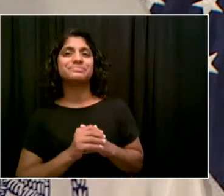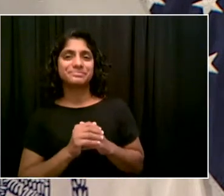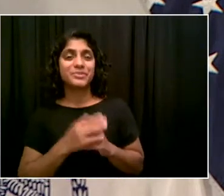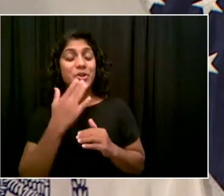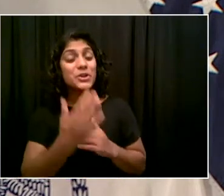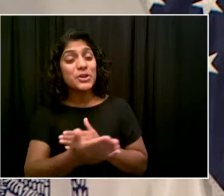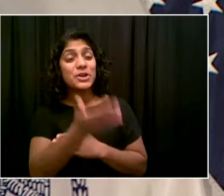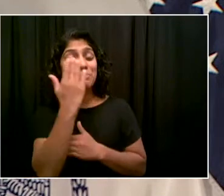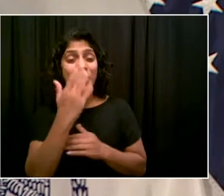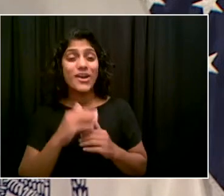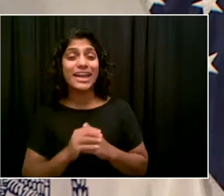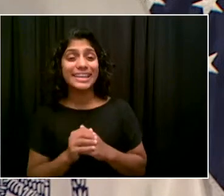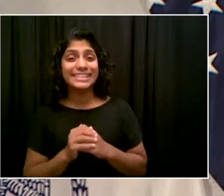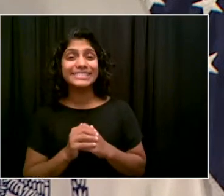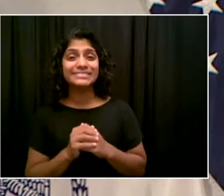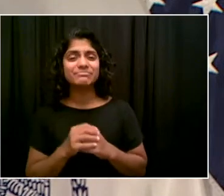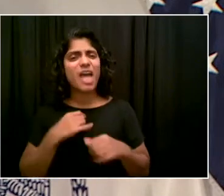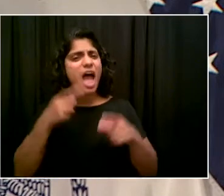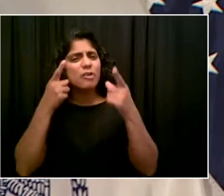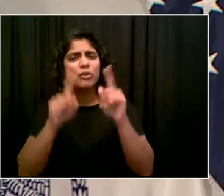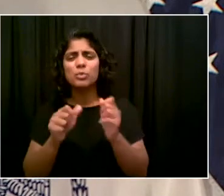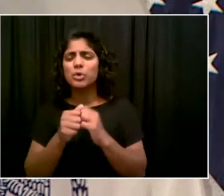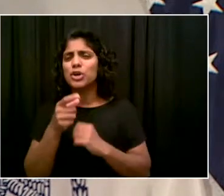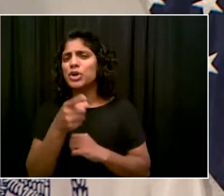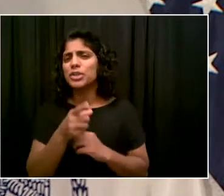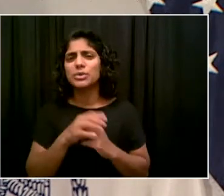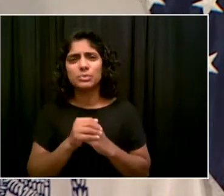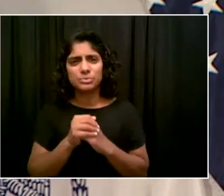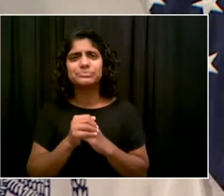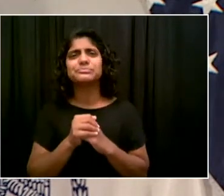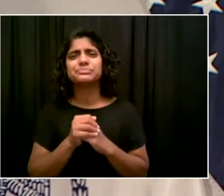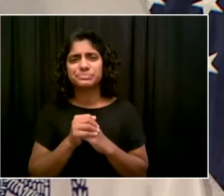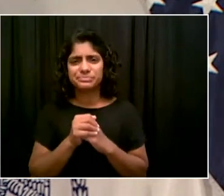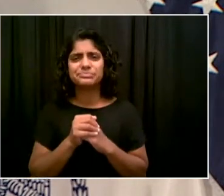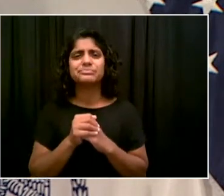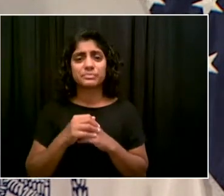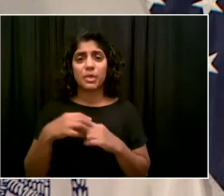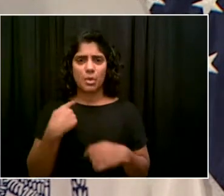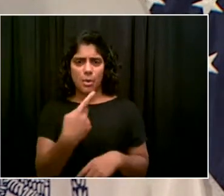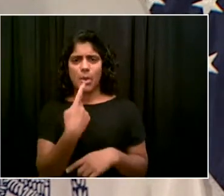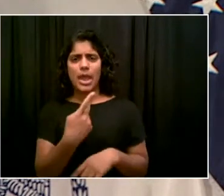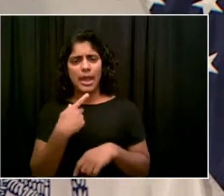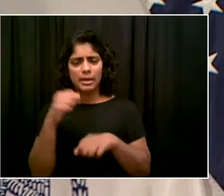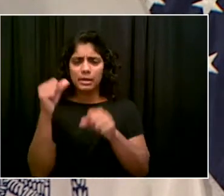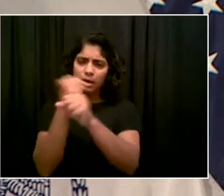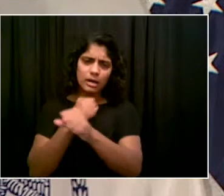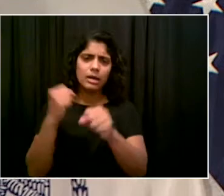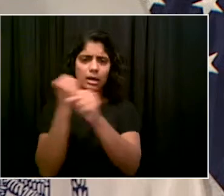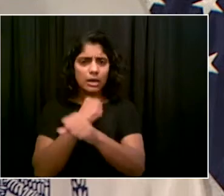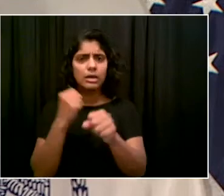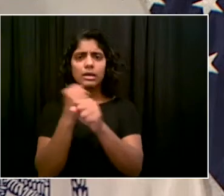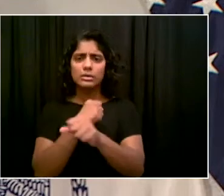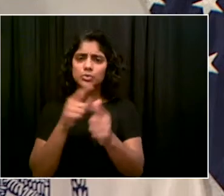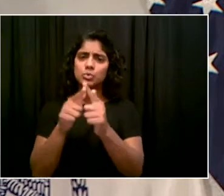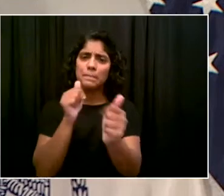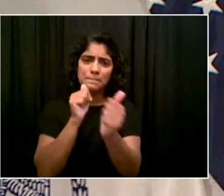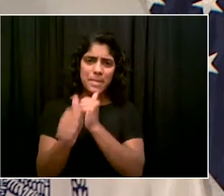WEA REEIXCTED AND HAPPY, THE